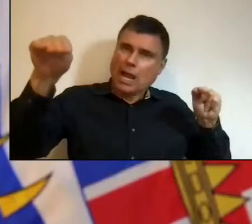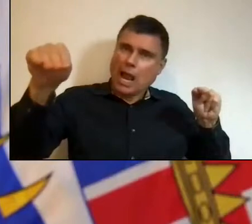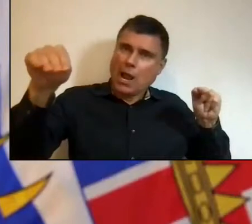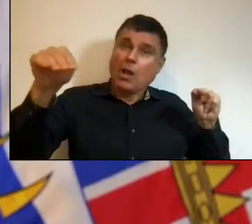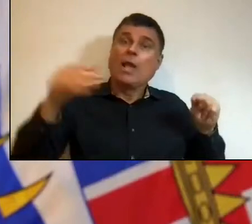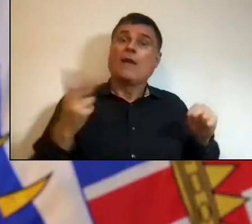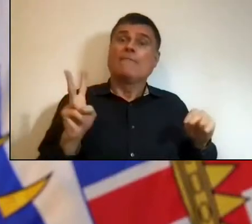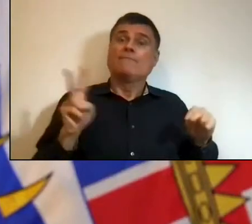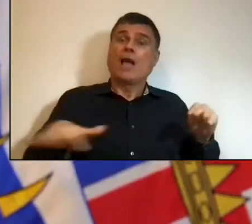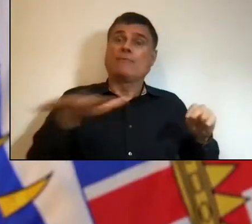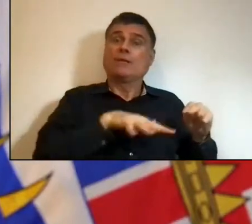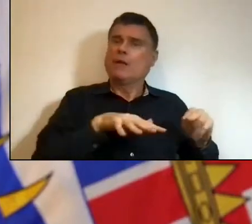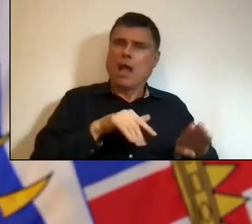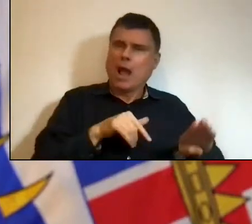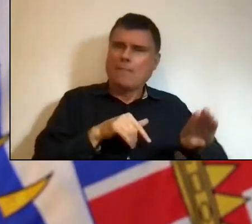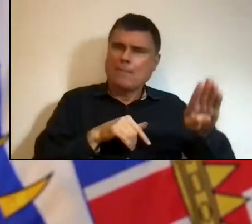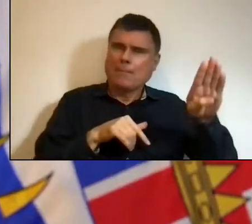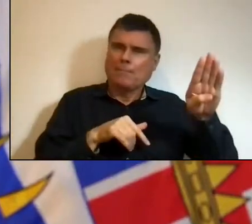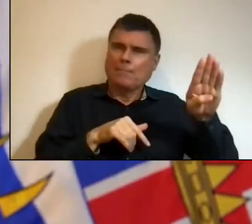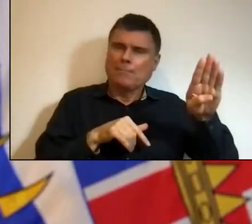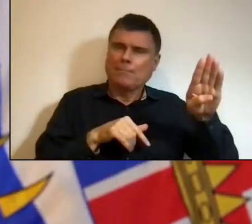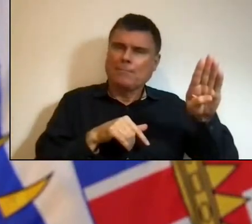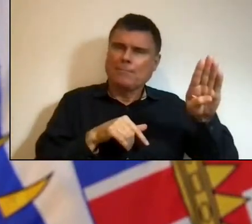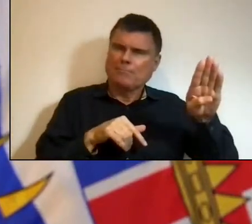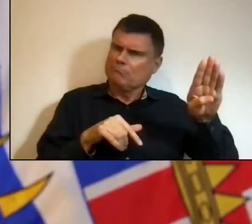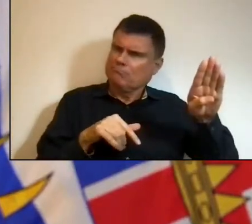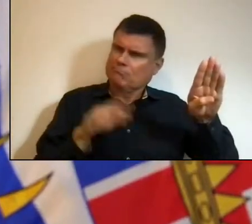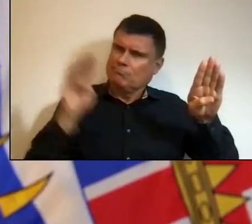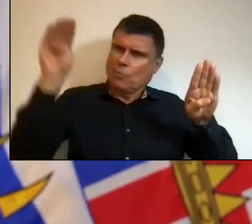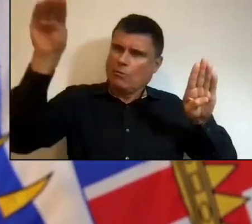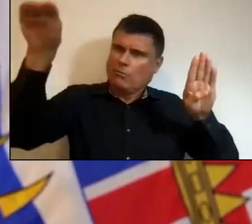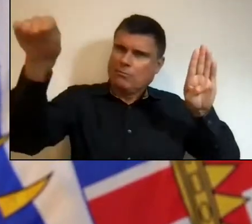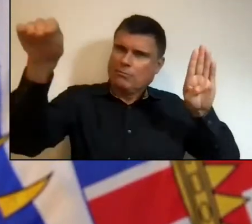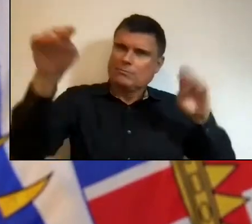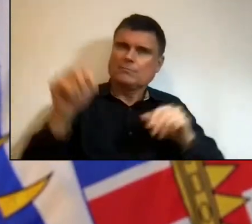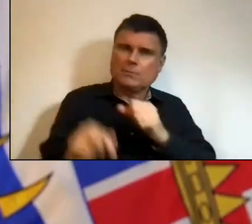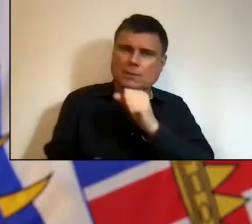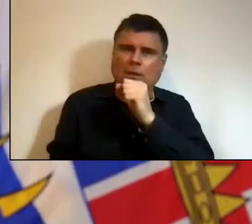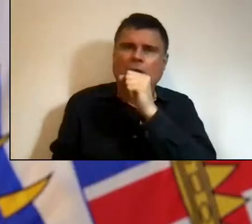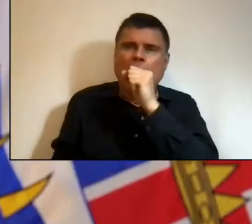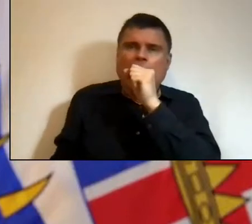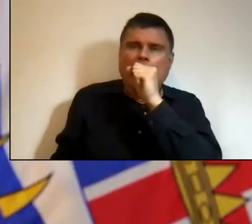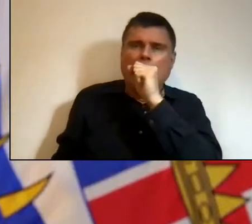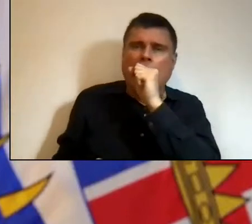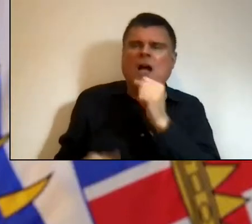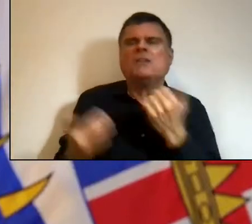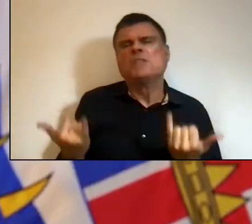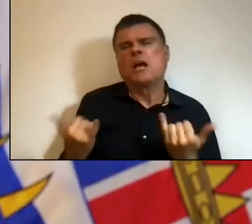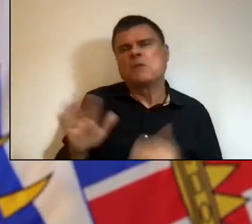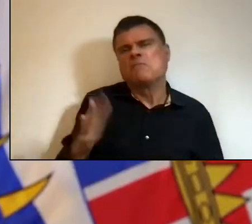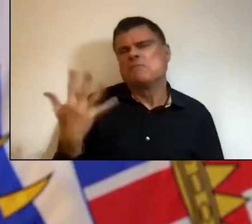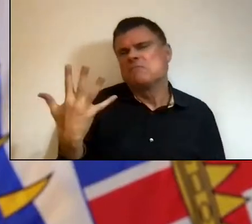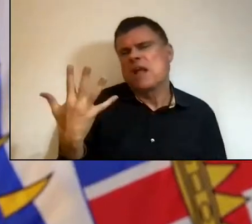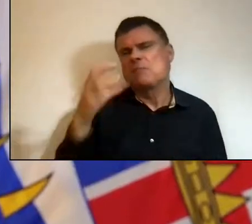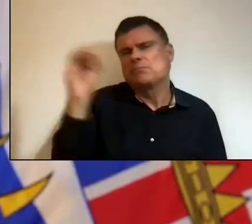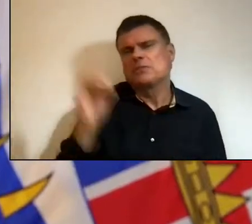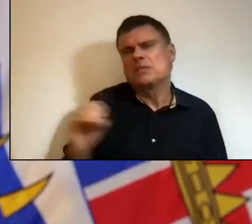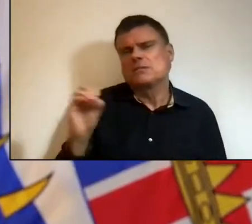itself in the 5% range. I believe over today. But yeah, it's we're doing lots of testing